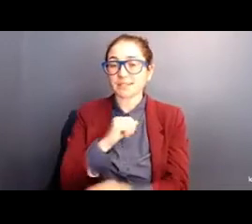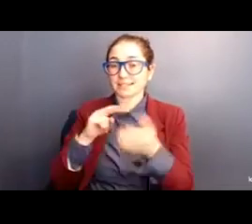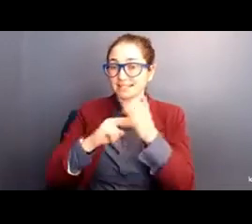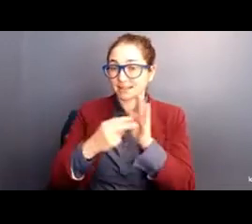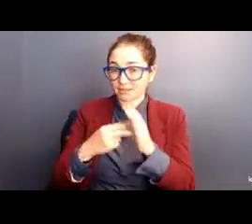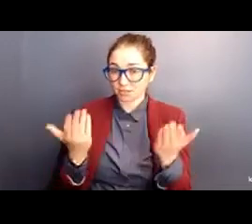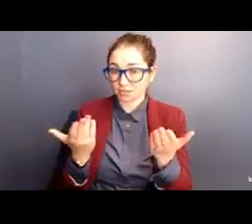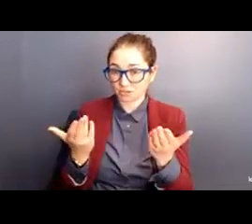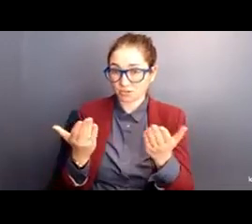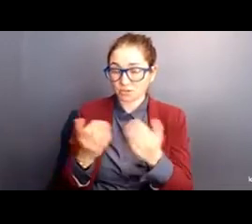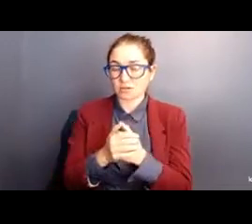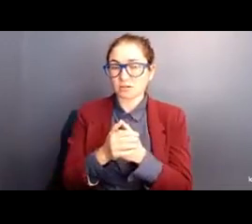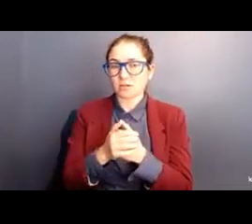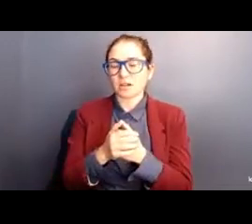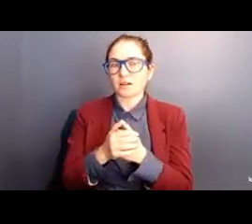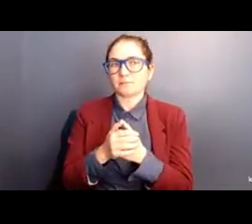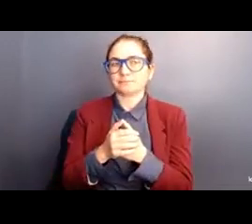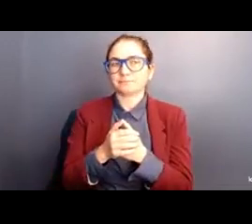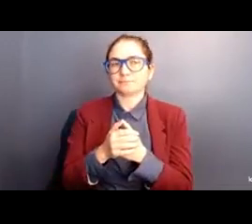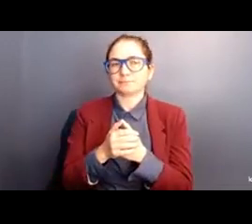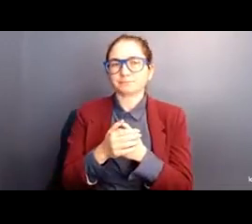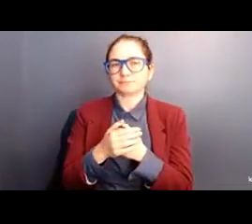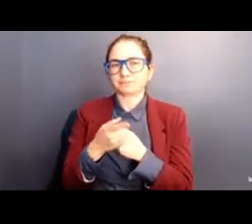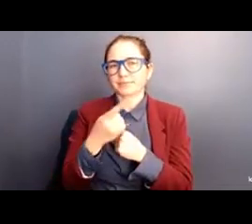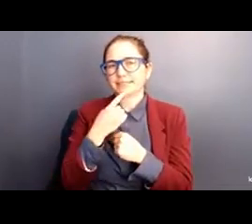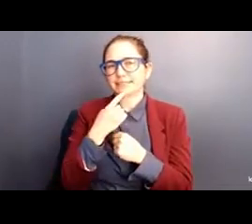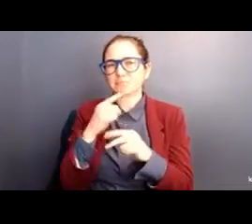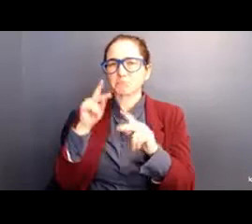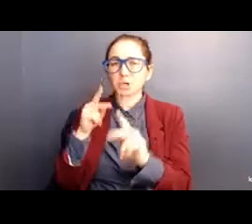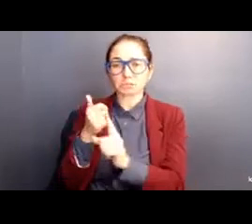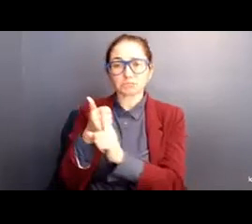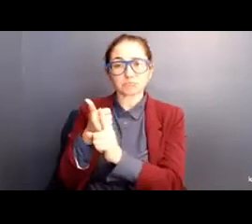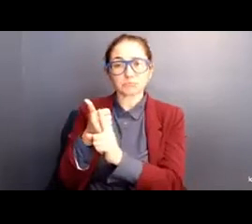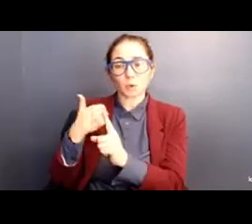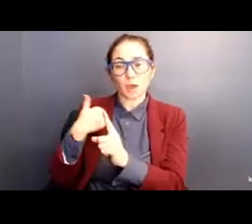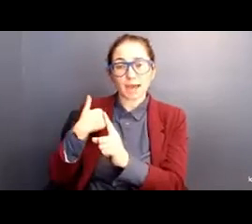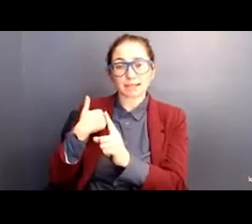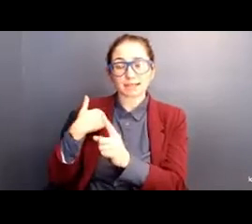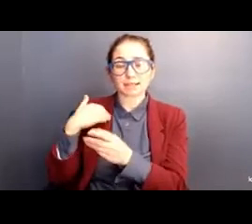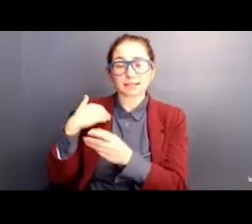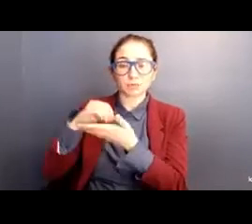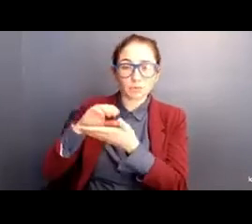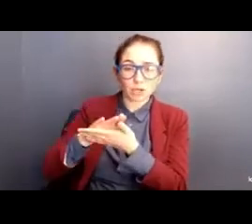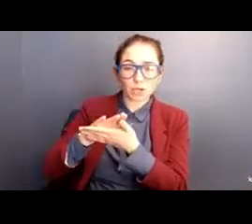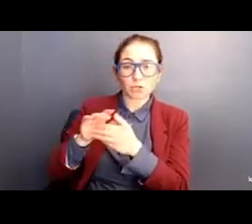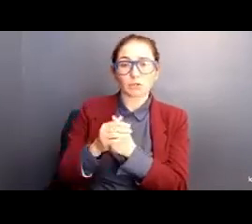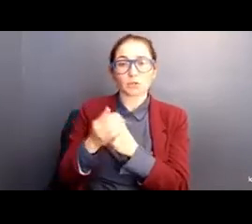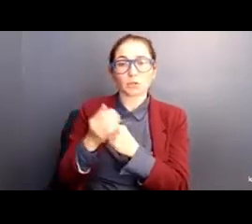is...someone who has, has a record of, or is regarded as having a